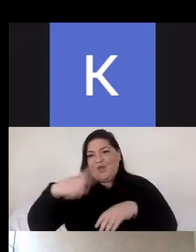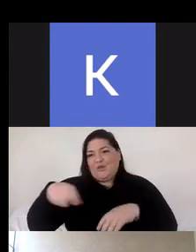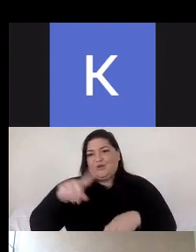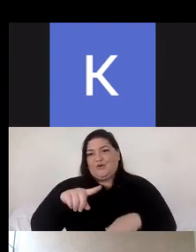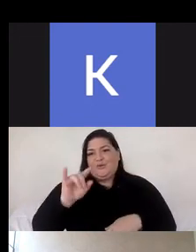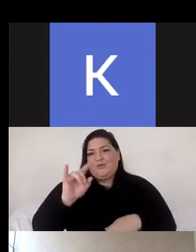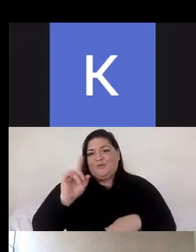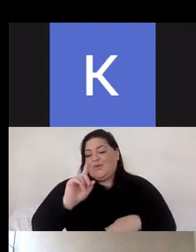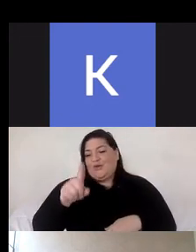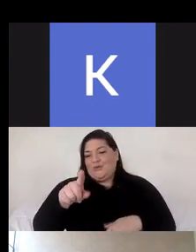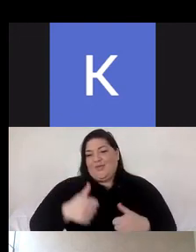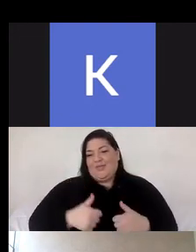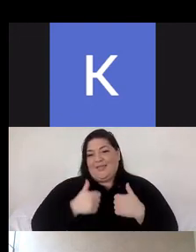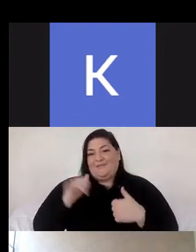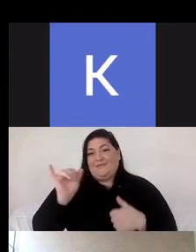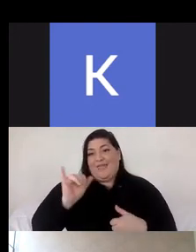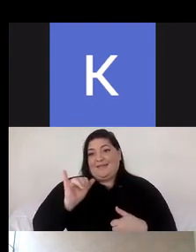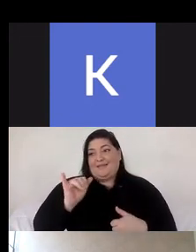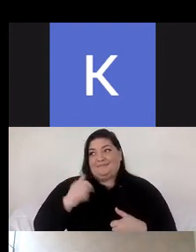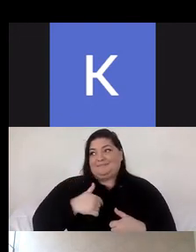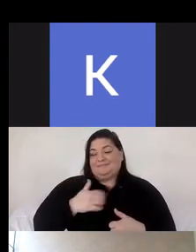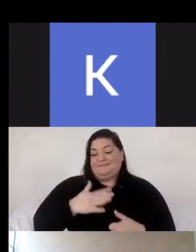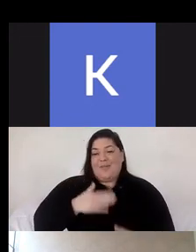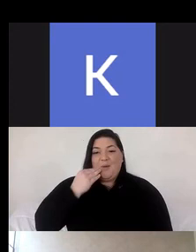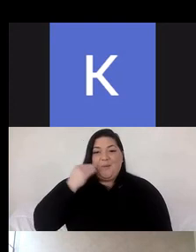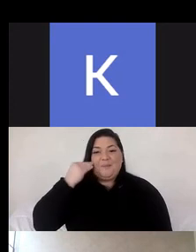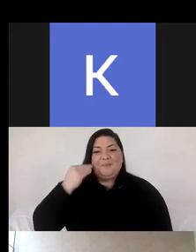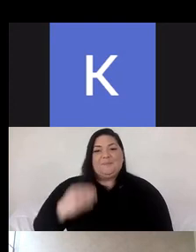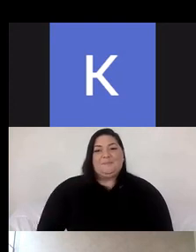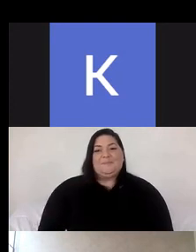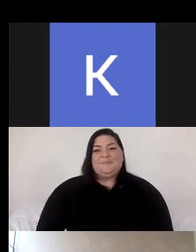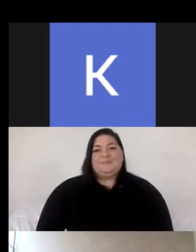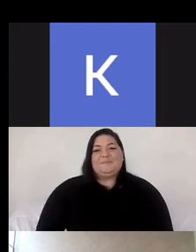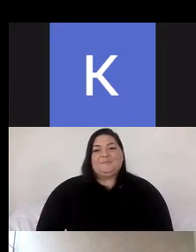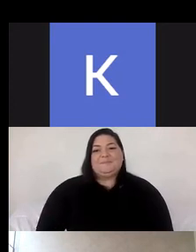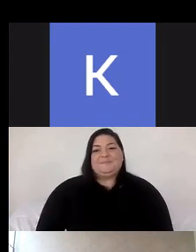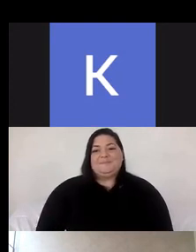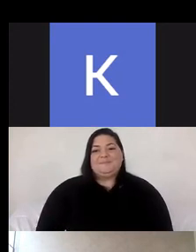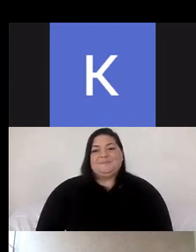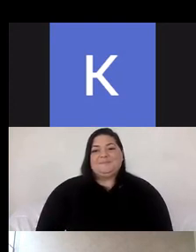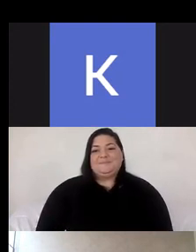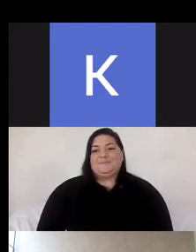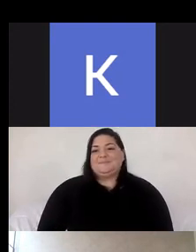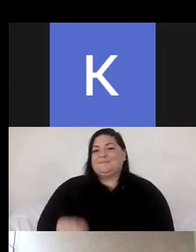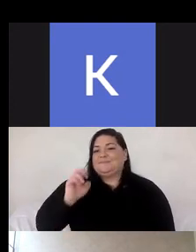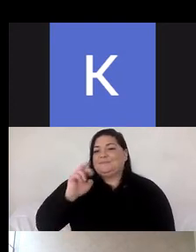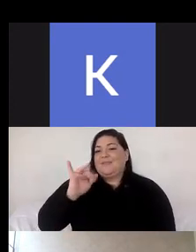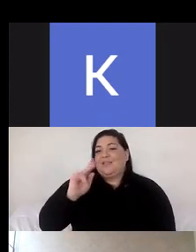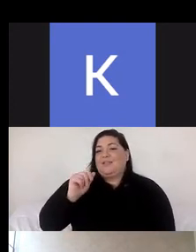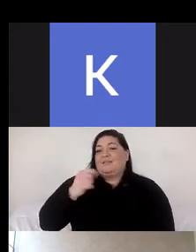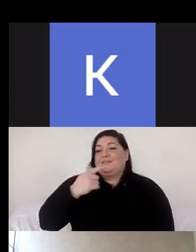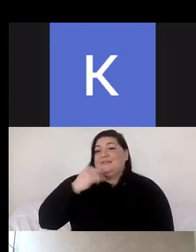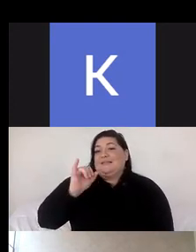you are, like it is here. Which I'm thinking is microweather. Or if where you are and you really need it to rain,